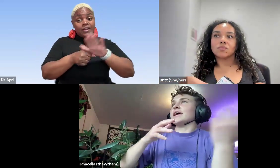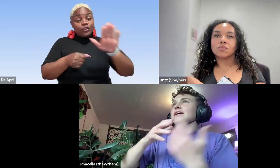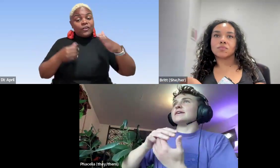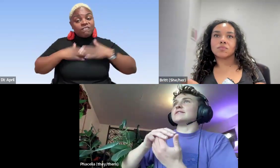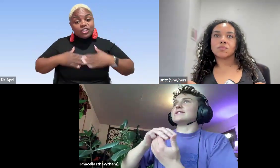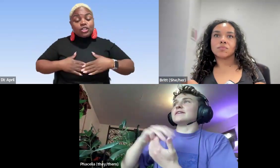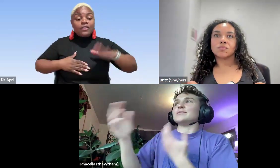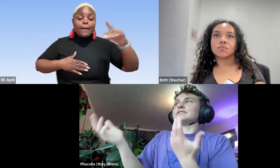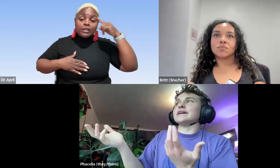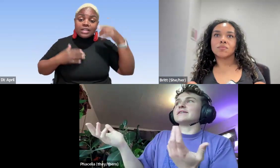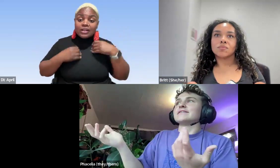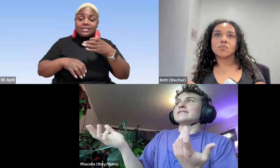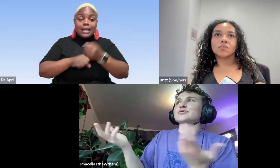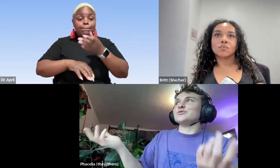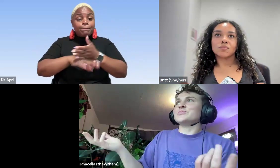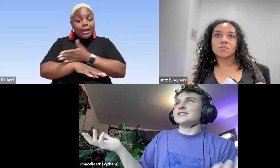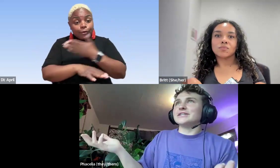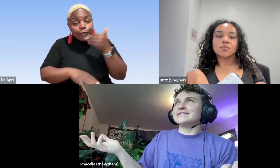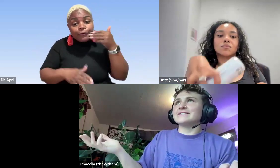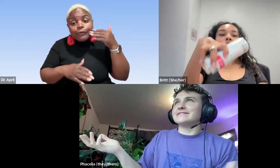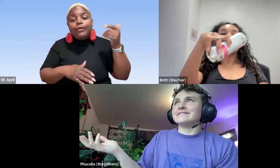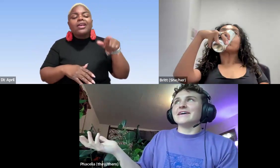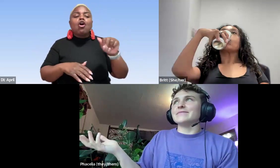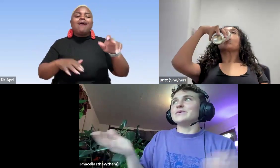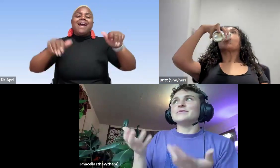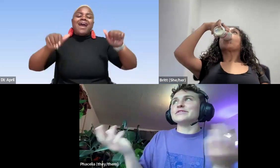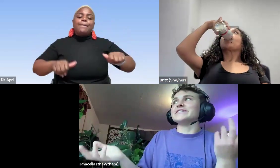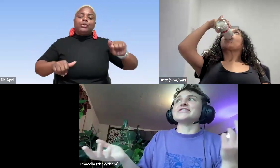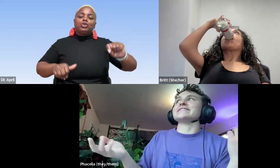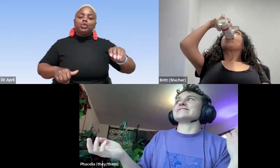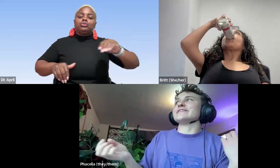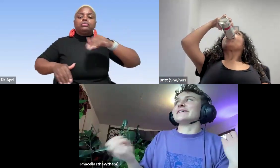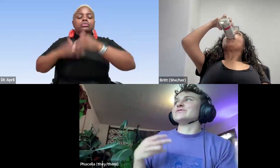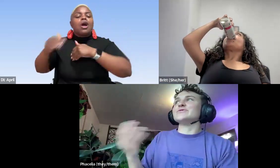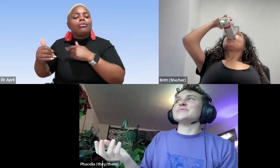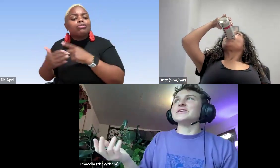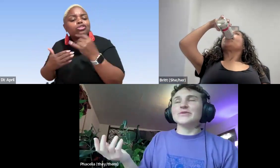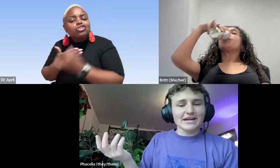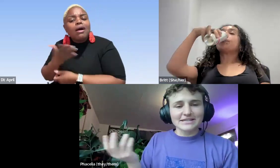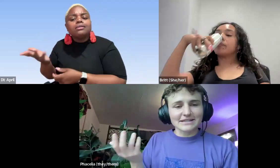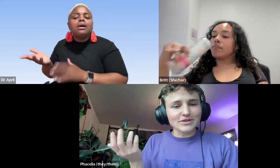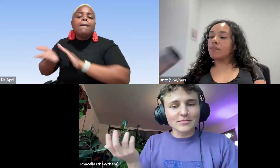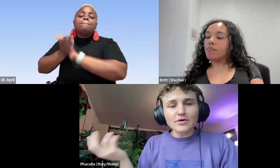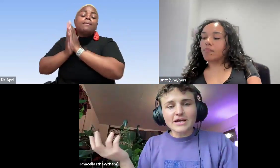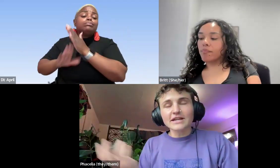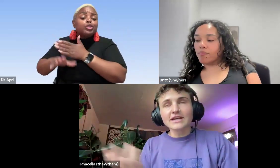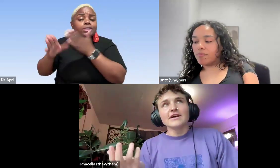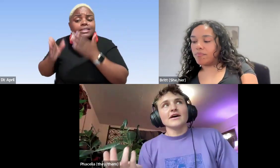and they're able to like do projects, like be musicians, or like, do community organizing that's really important.